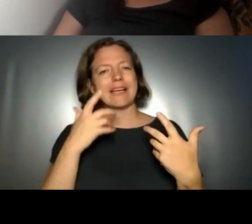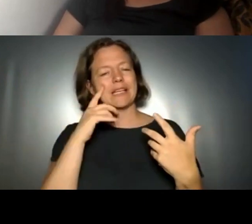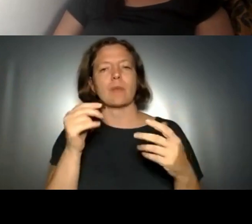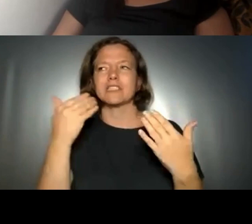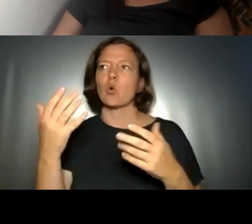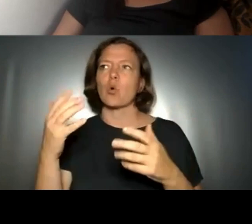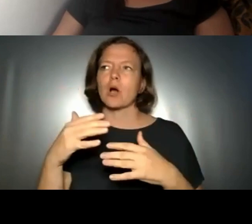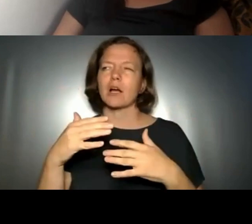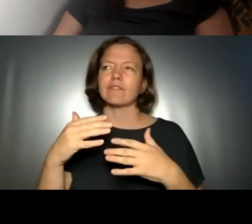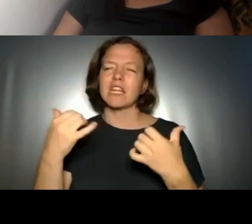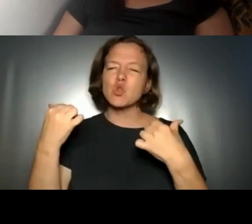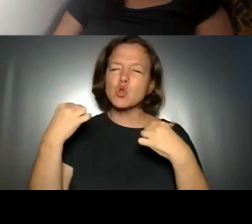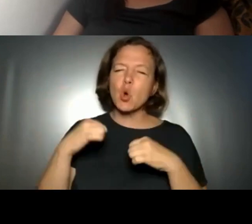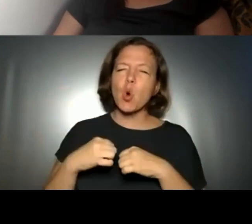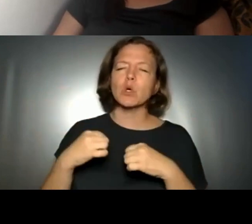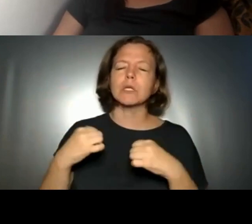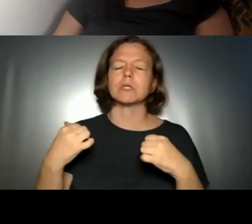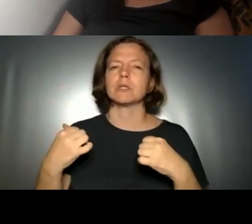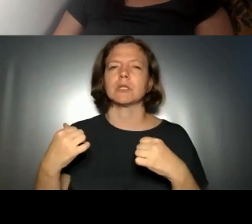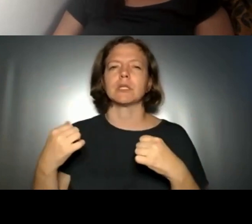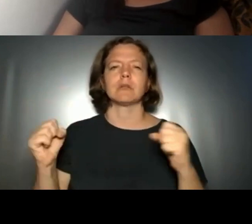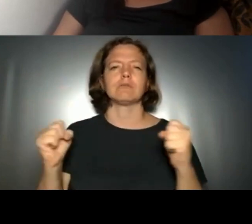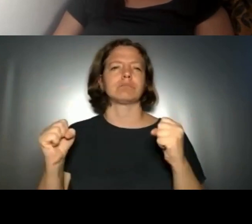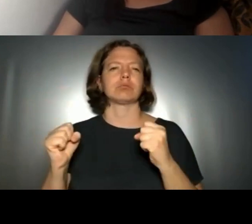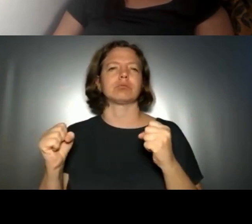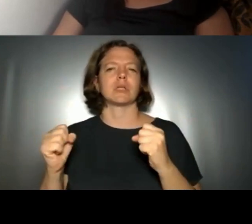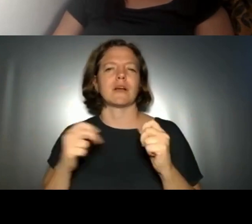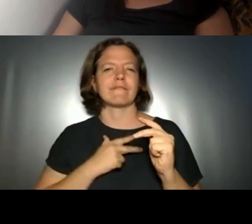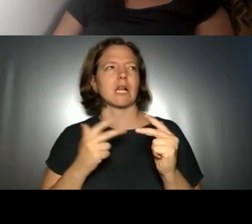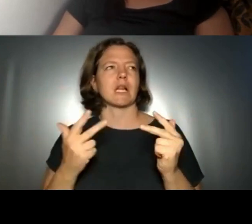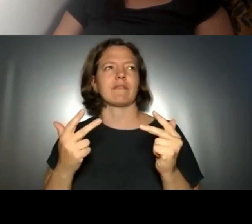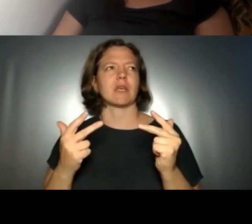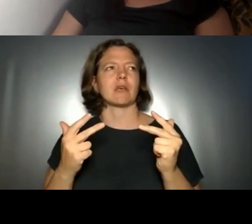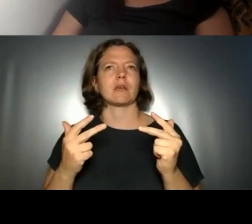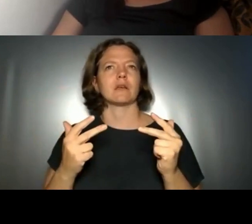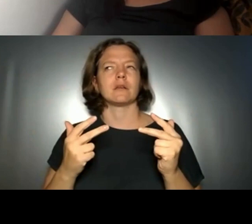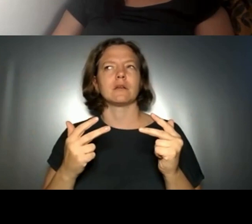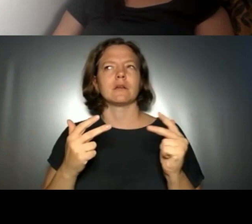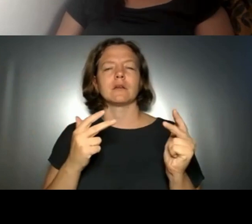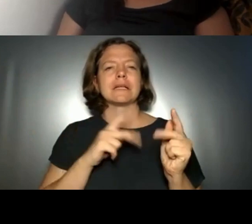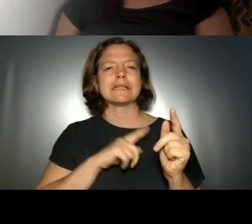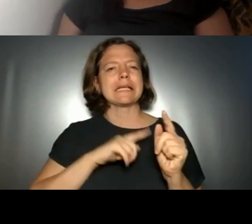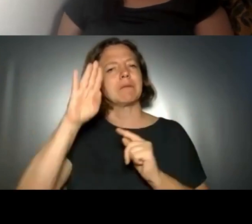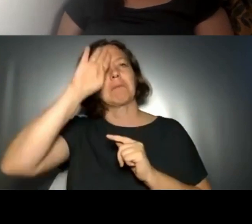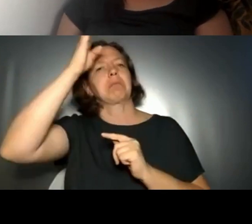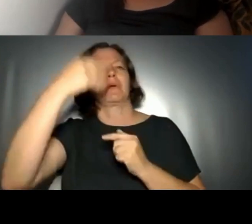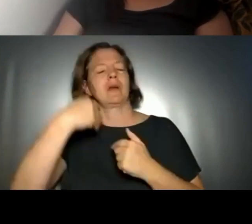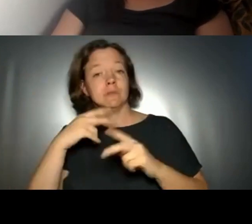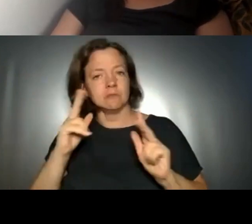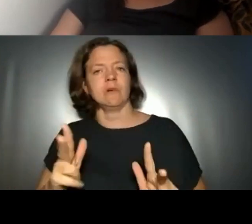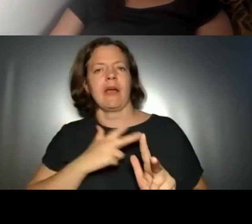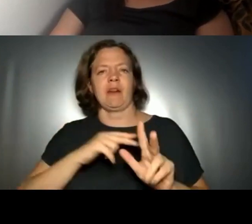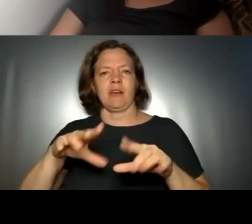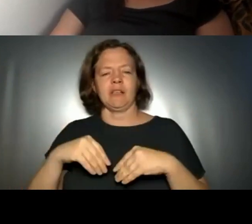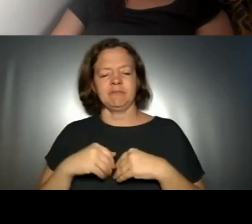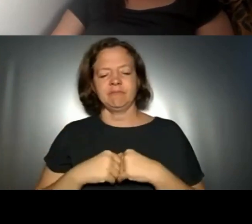And I think what we tried to do is that we try to be honest with ourselves and tell ourselves like "Hey, this is a process.